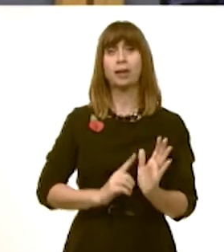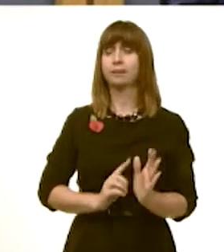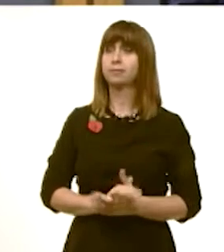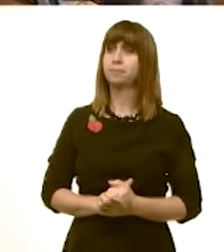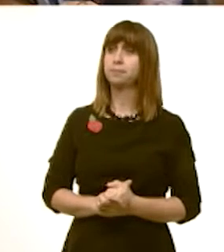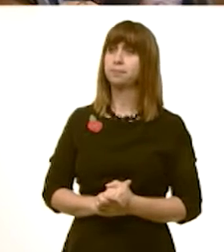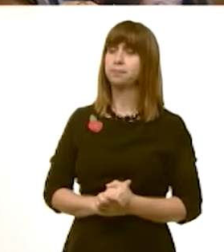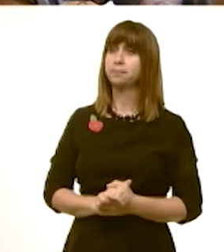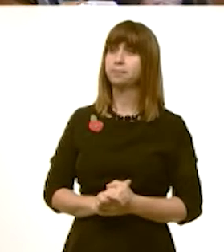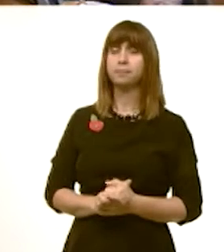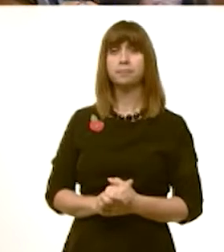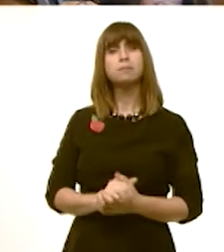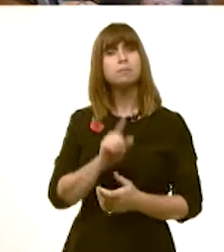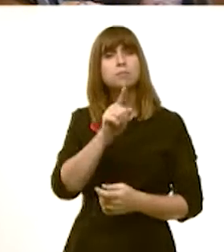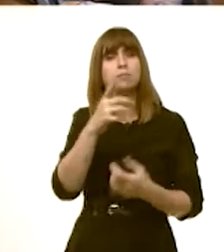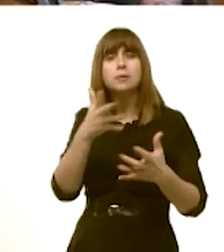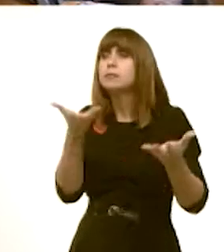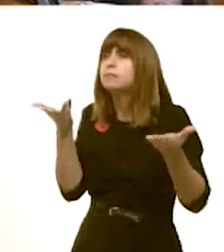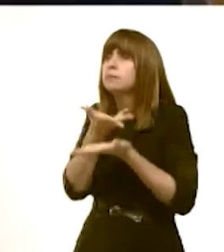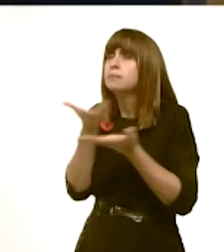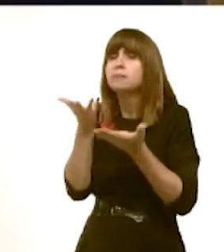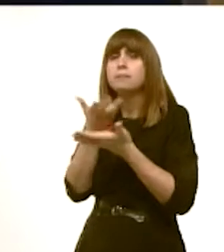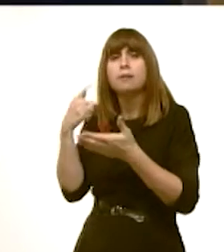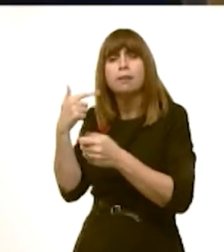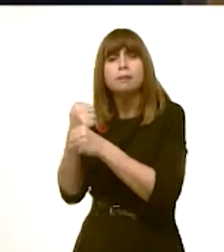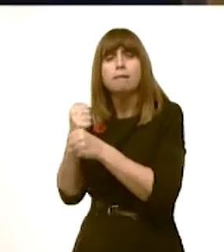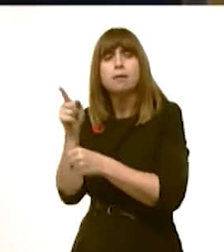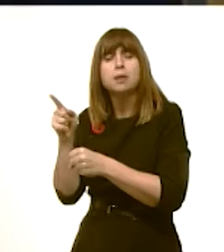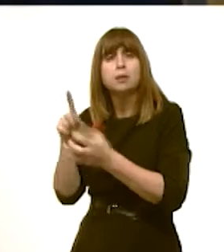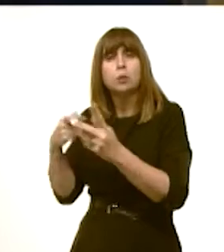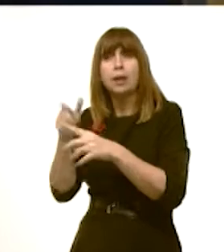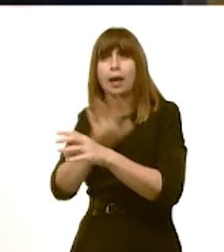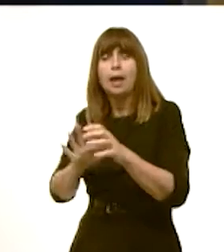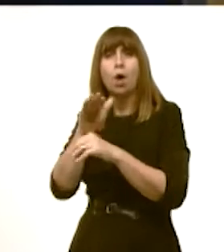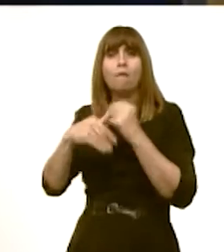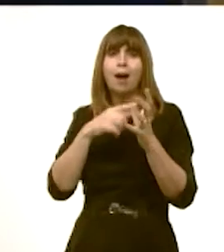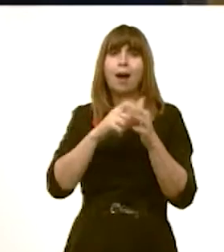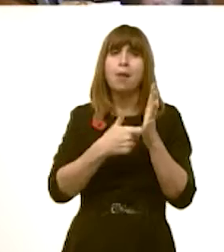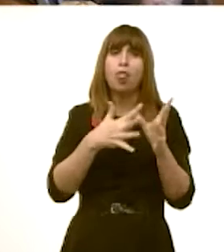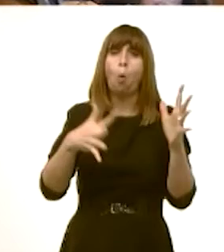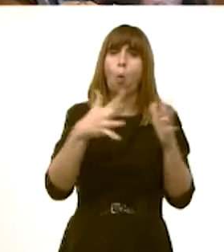What discussions has the Welsh Government had with the UK Government regarding emissions at Aberthaw power station? OAQ(4)2545(FM) Carwyn Jones: We do maintain a dialogue with